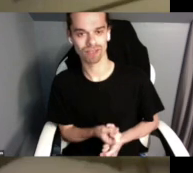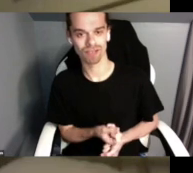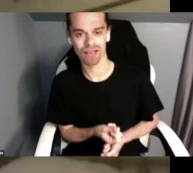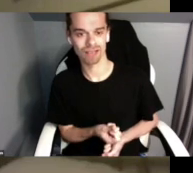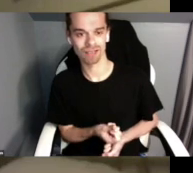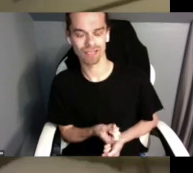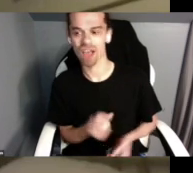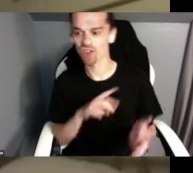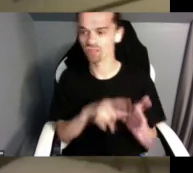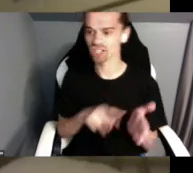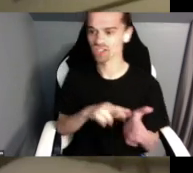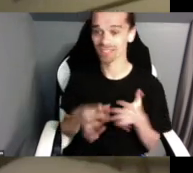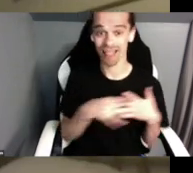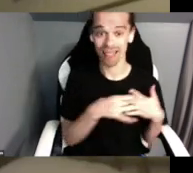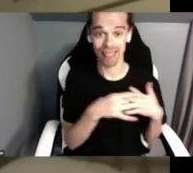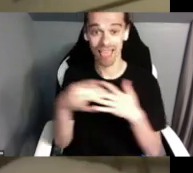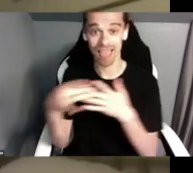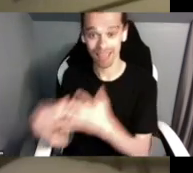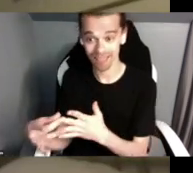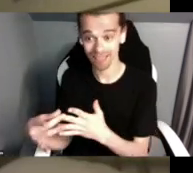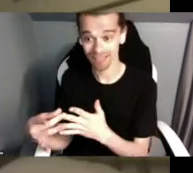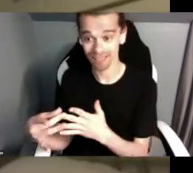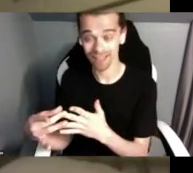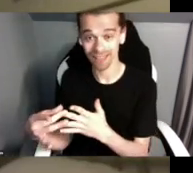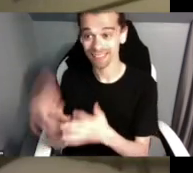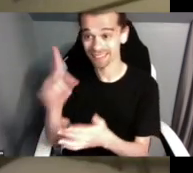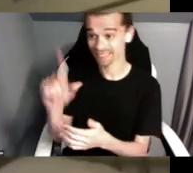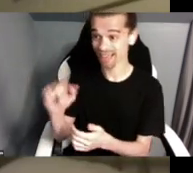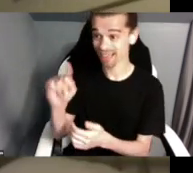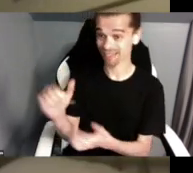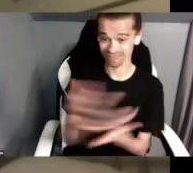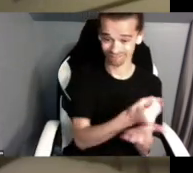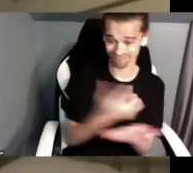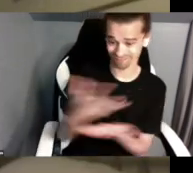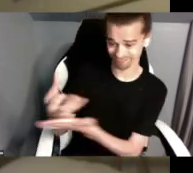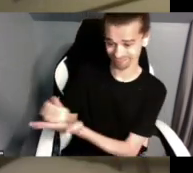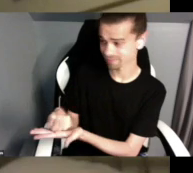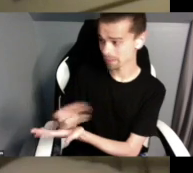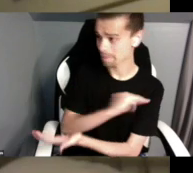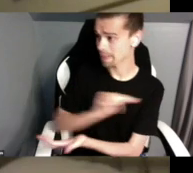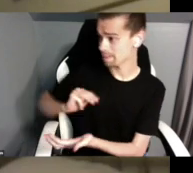when data is being collected by members of the community,